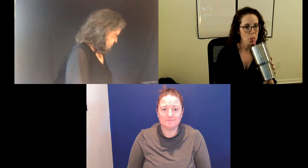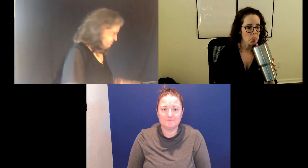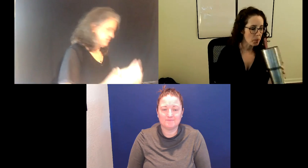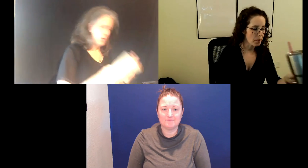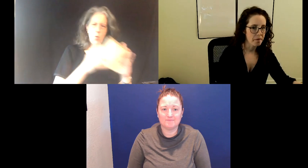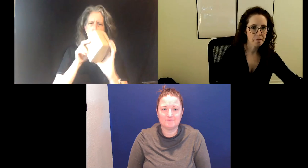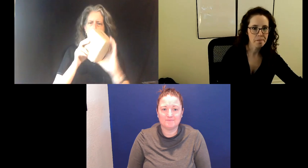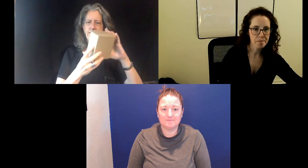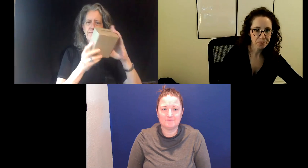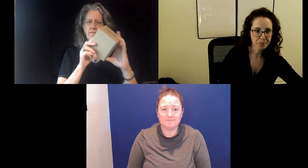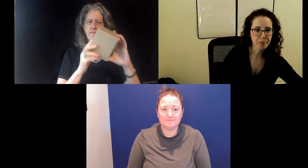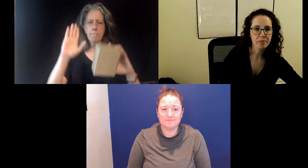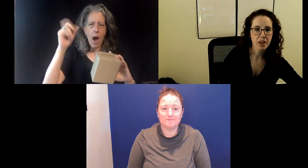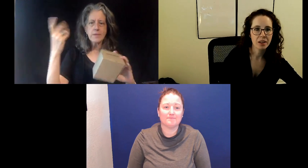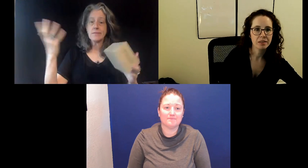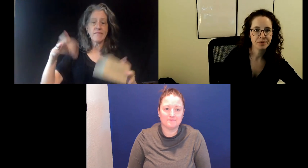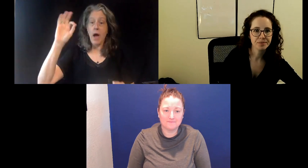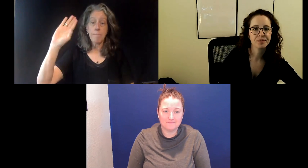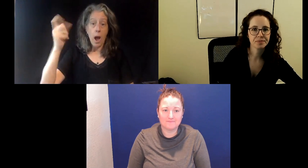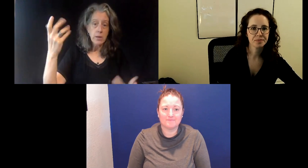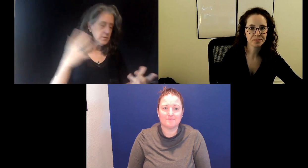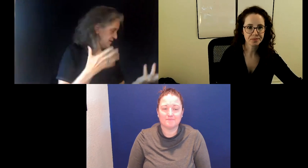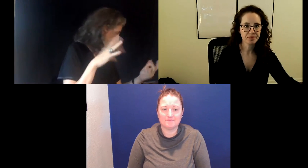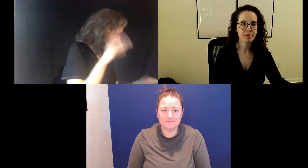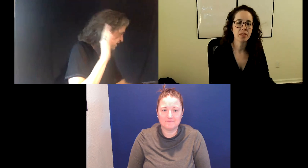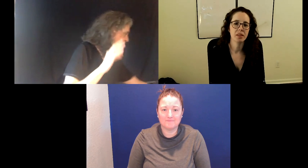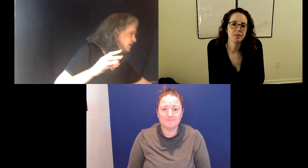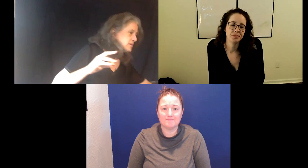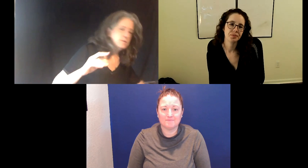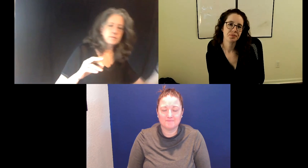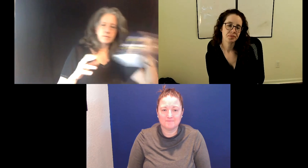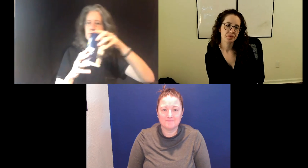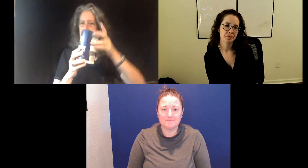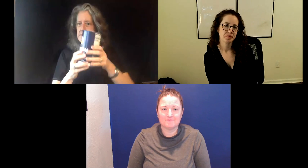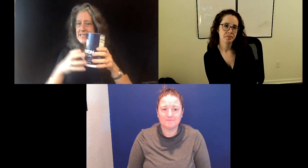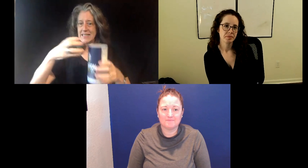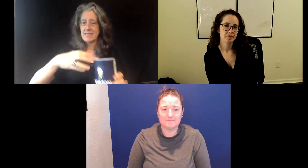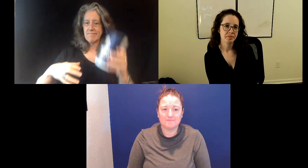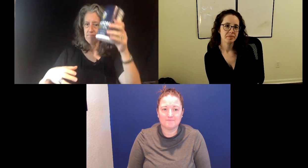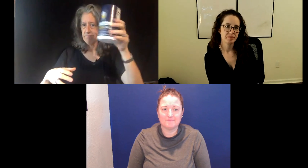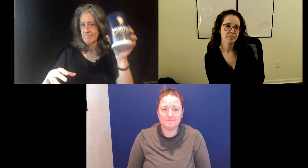different tools i'll try to give you an example like so the box even having like a simple box or